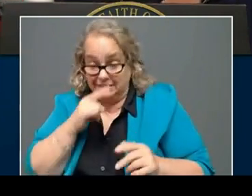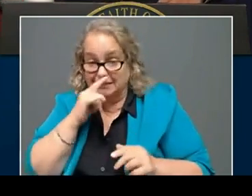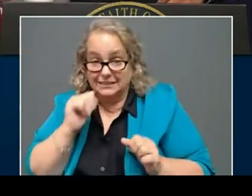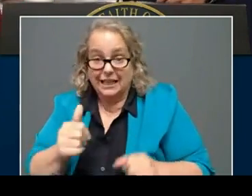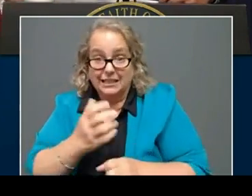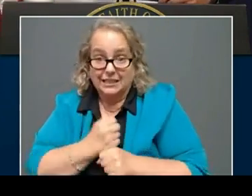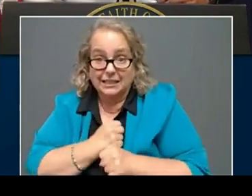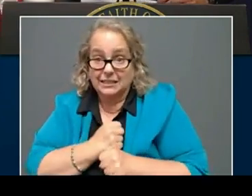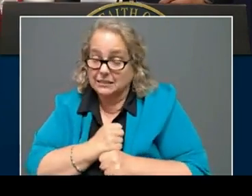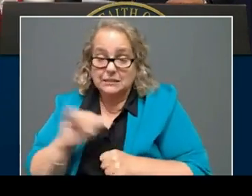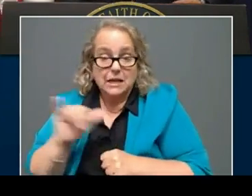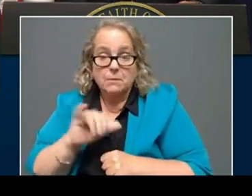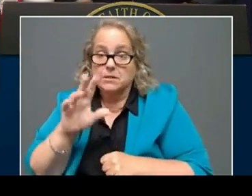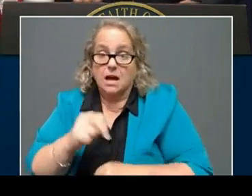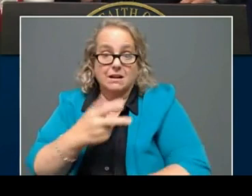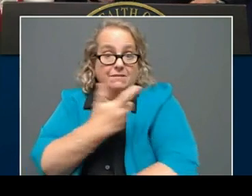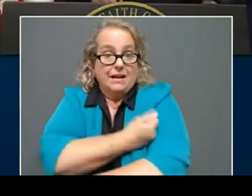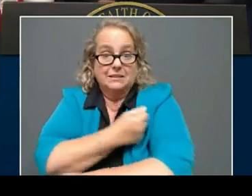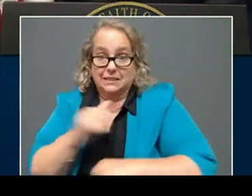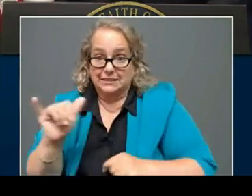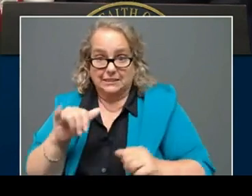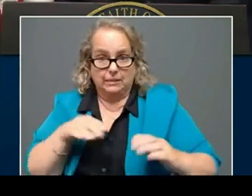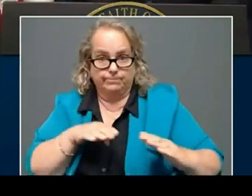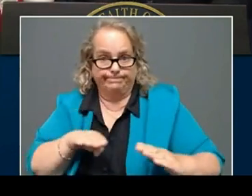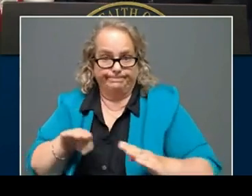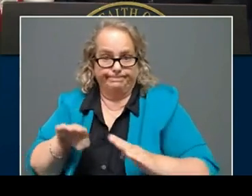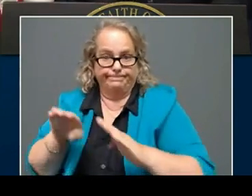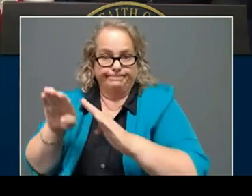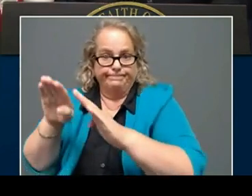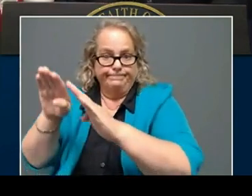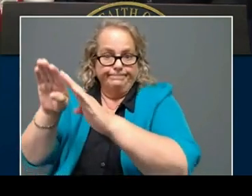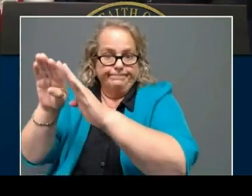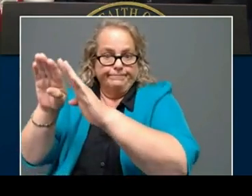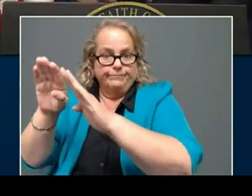Alright, the next one that we were gonna look at briefly the rate of covid